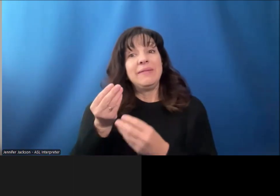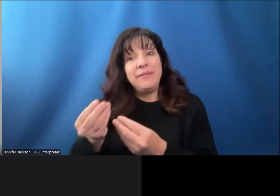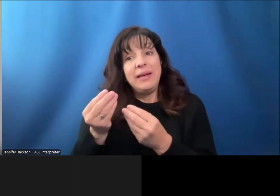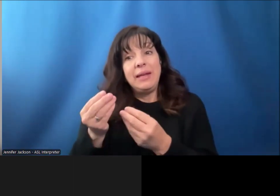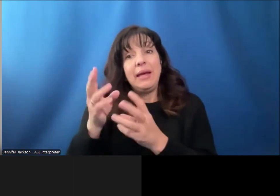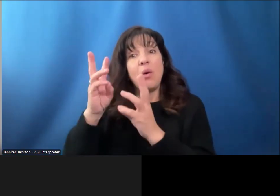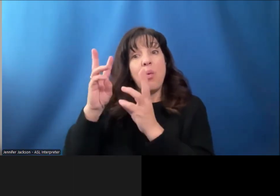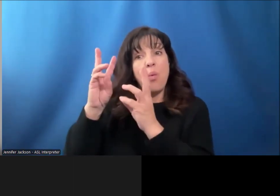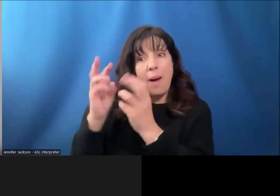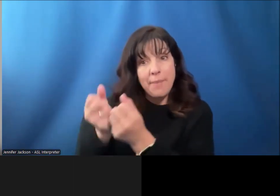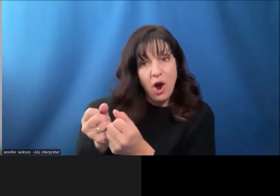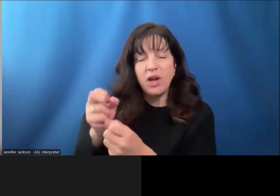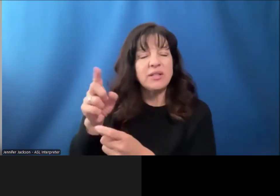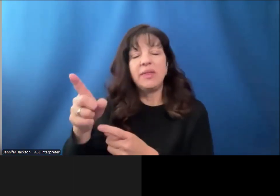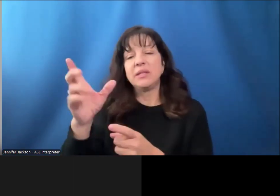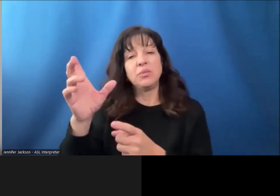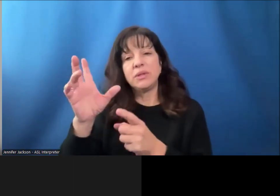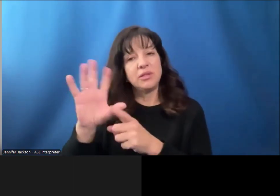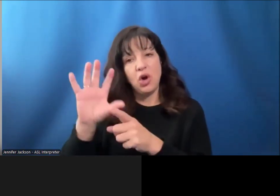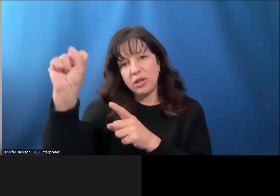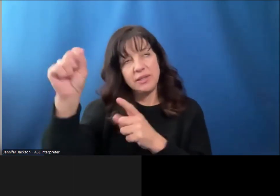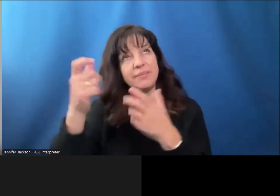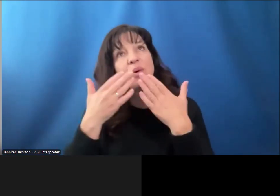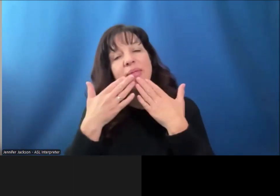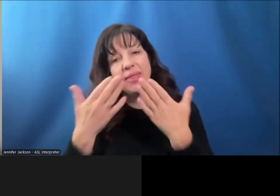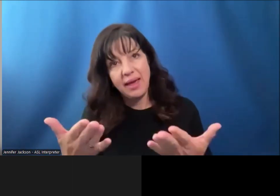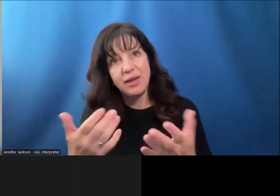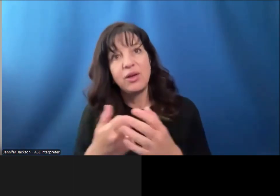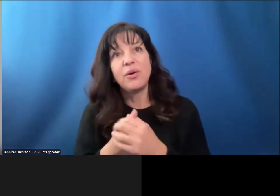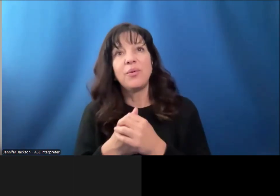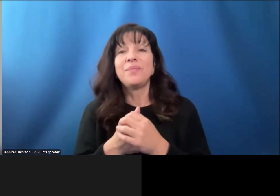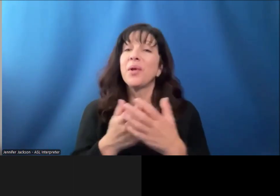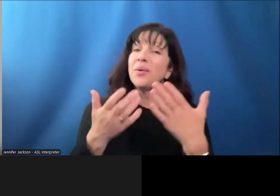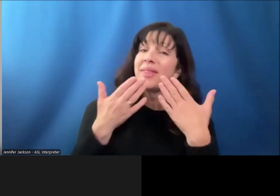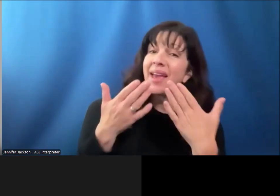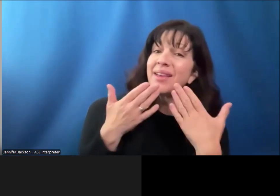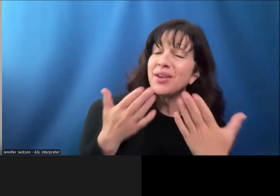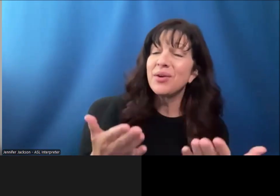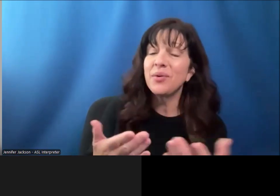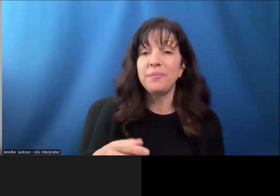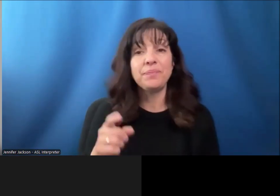outstanding. So thank you. Thank you. It'll certainly go look at